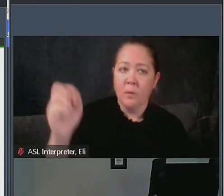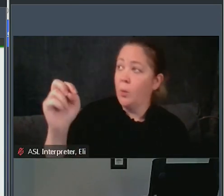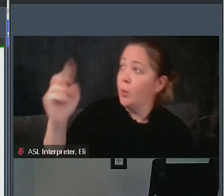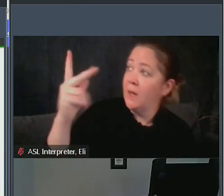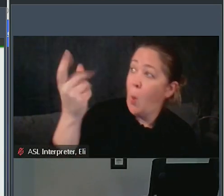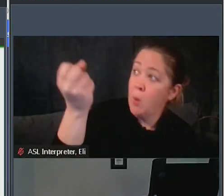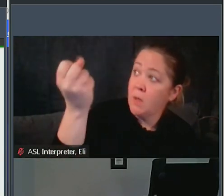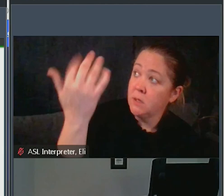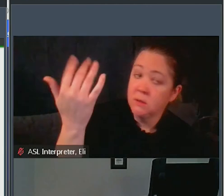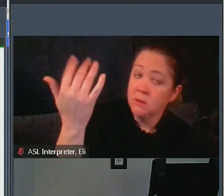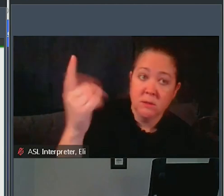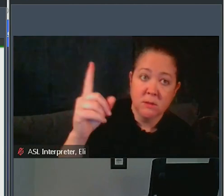Let's see. Monroe.